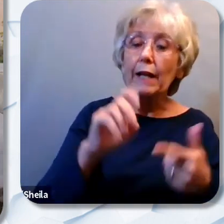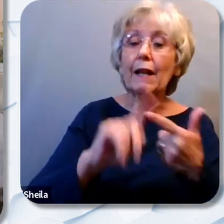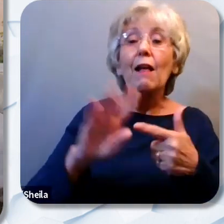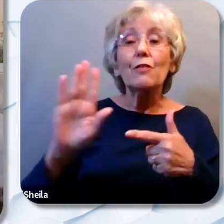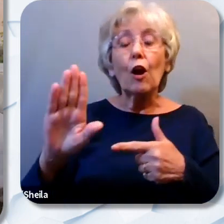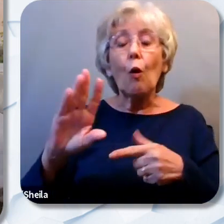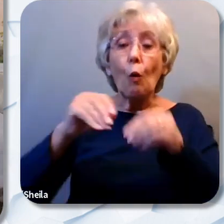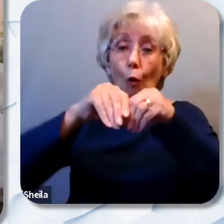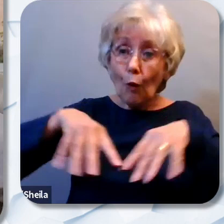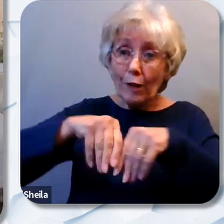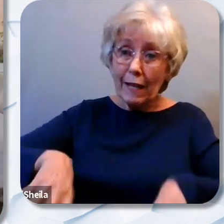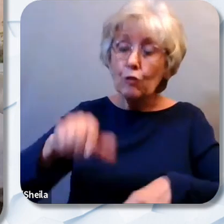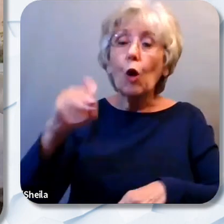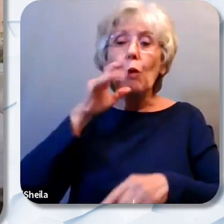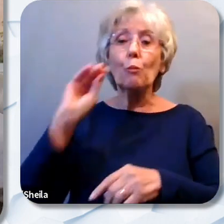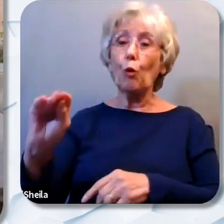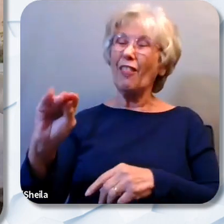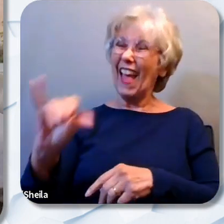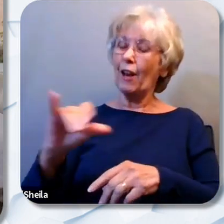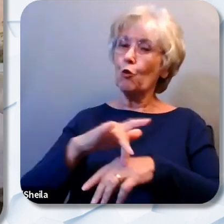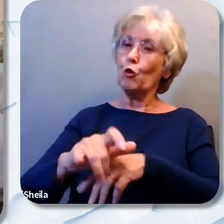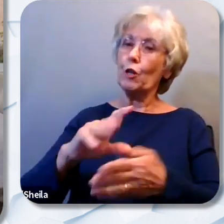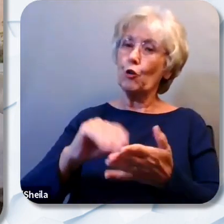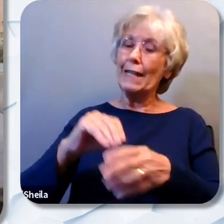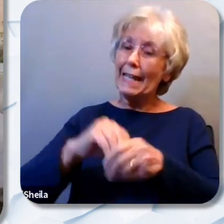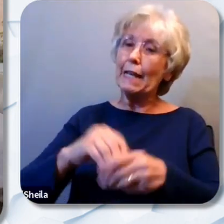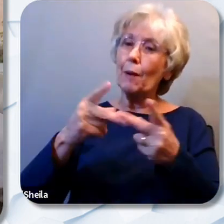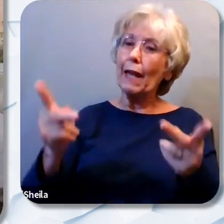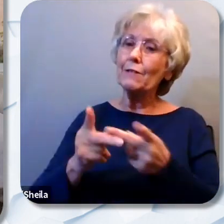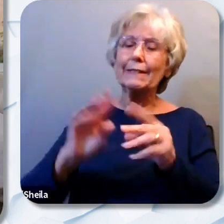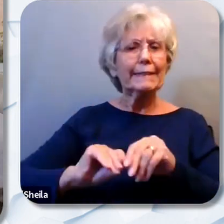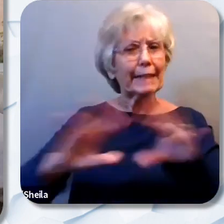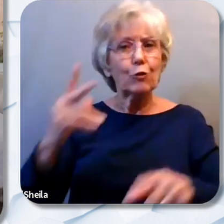in a prominent place and it's also going to be clearly part of any mission or vision statements.